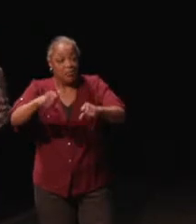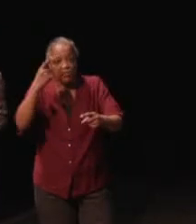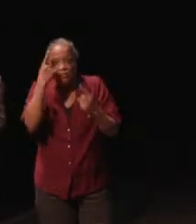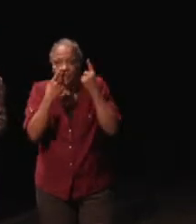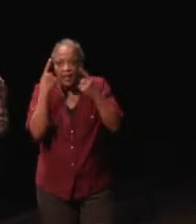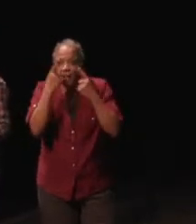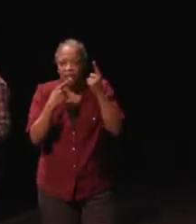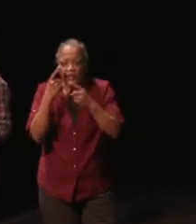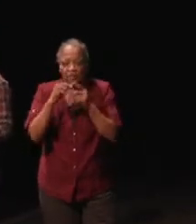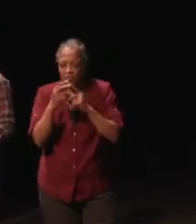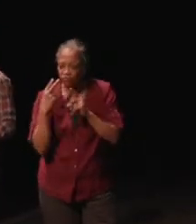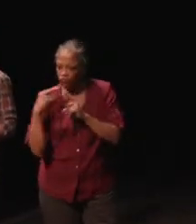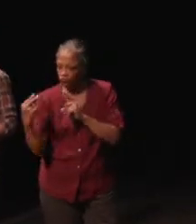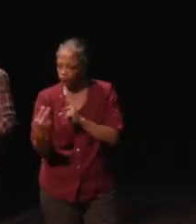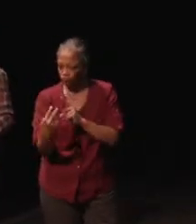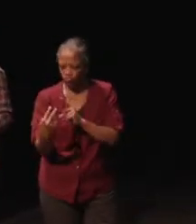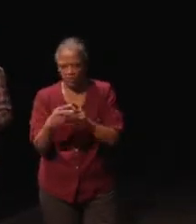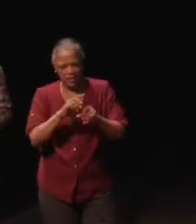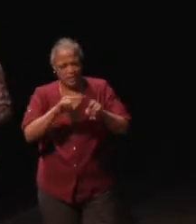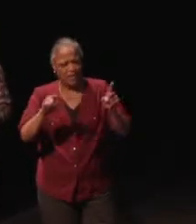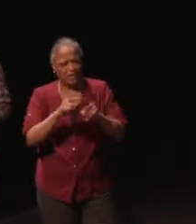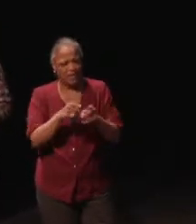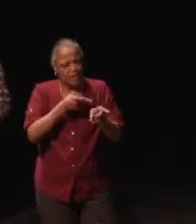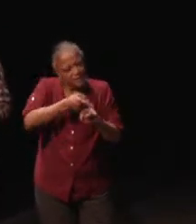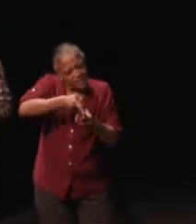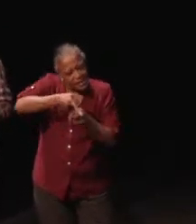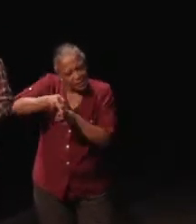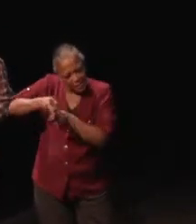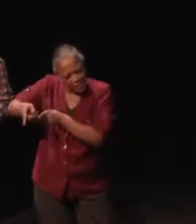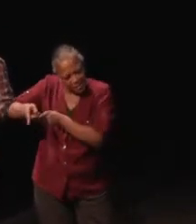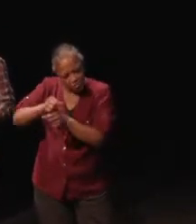this from the standpoint of the different disciplines that we work with